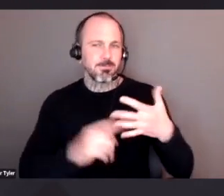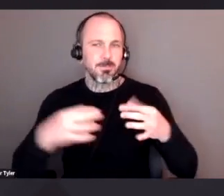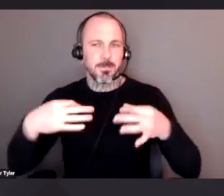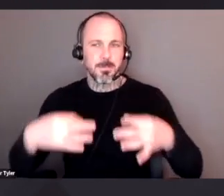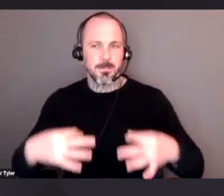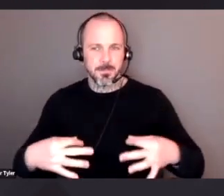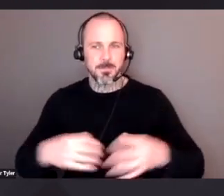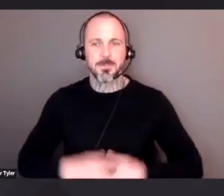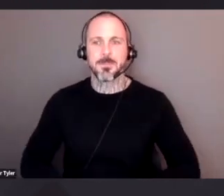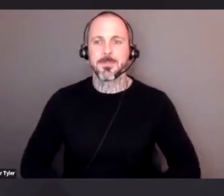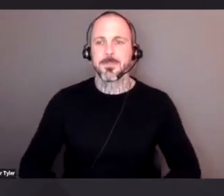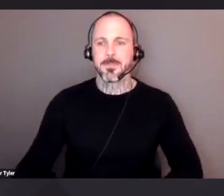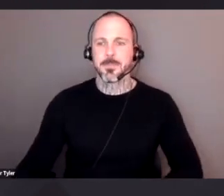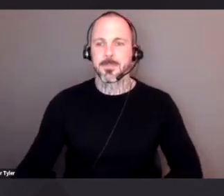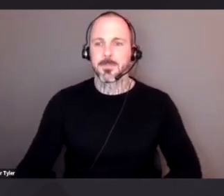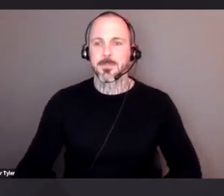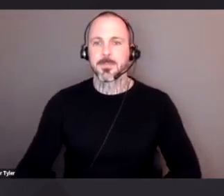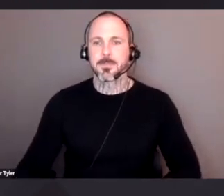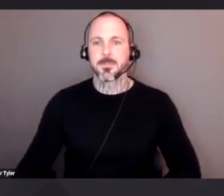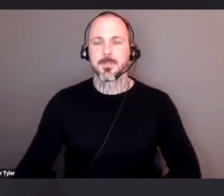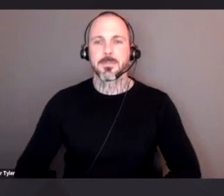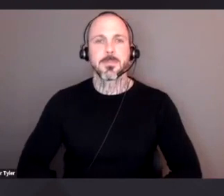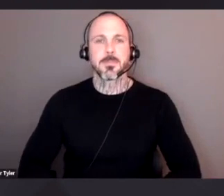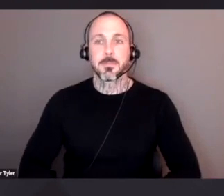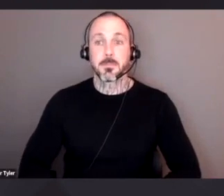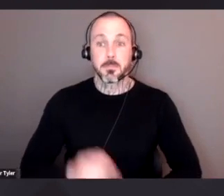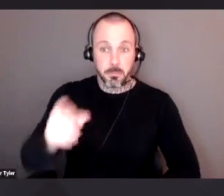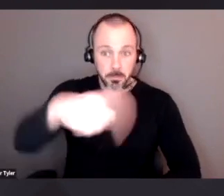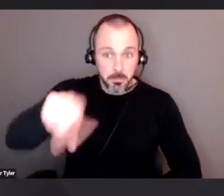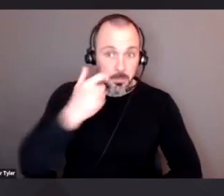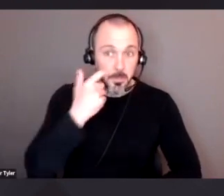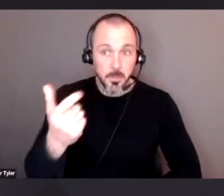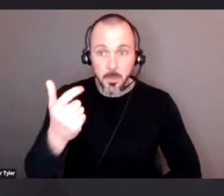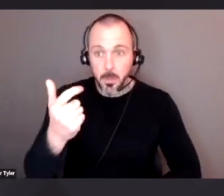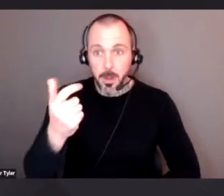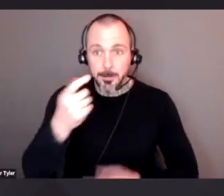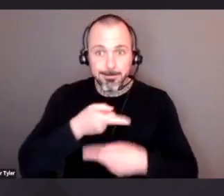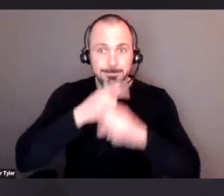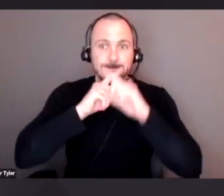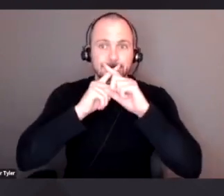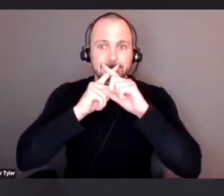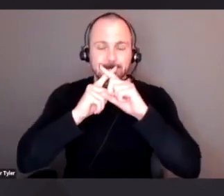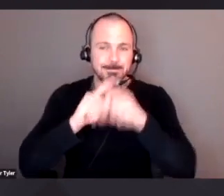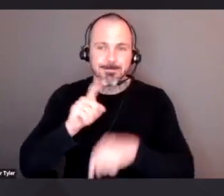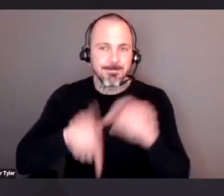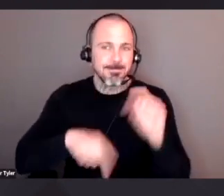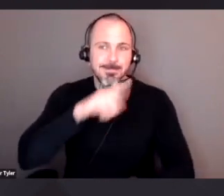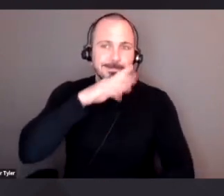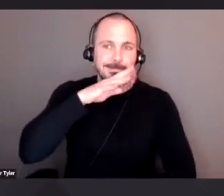to allow for the best sound quality of all participants. Please do feel welcome to ask questions at any point